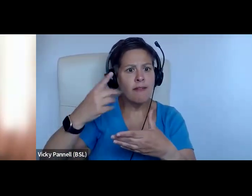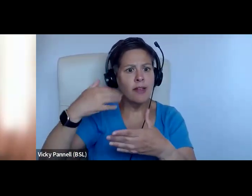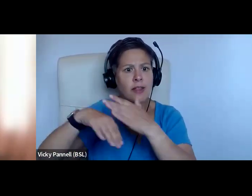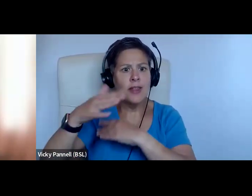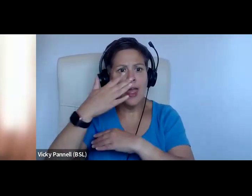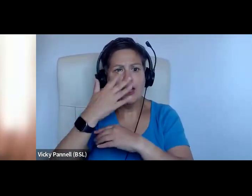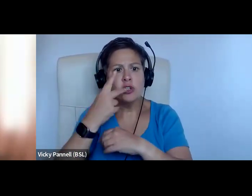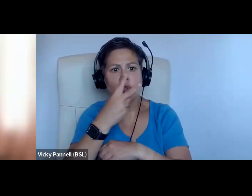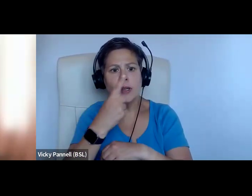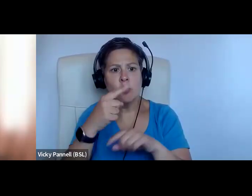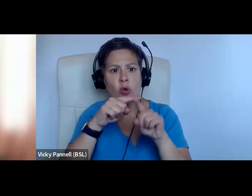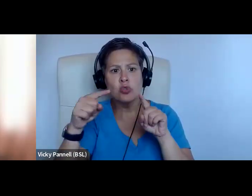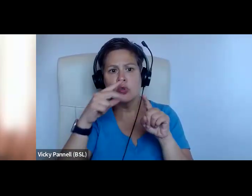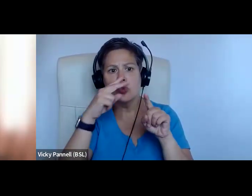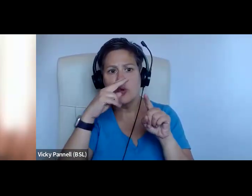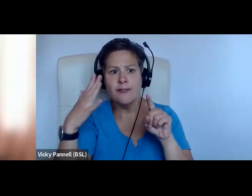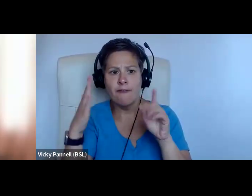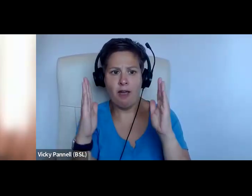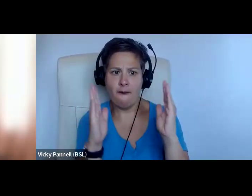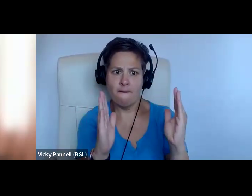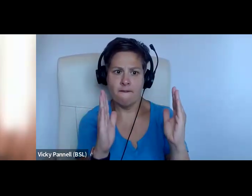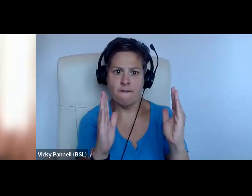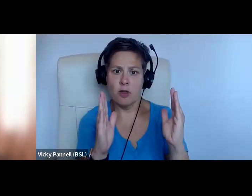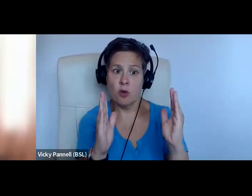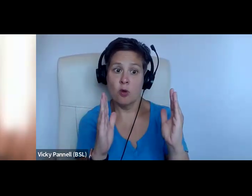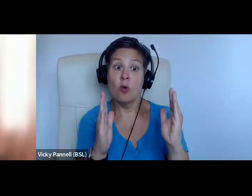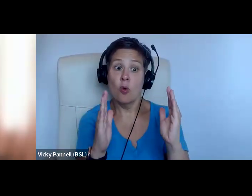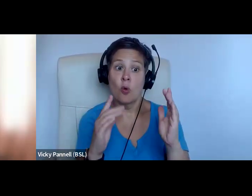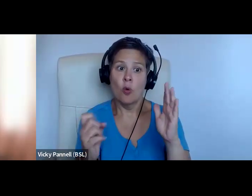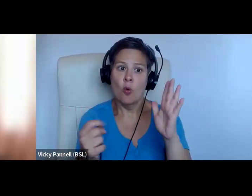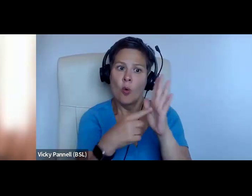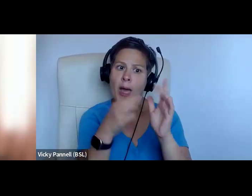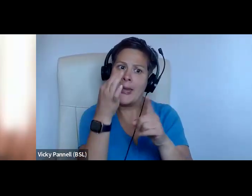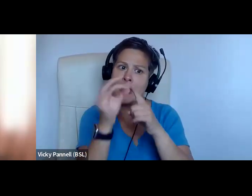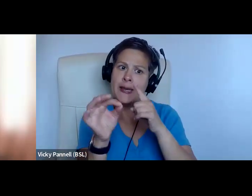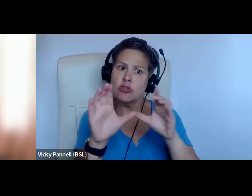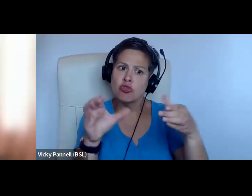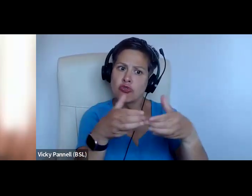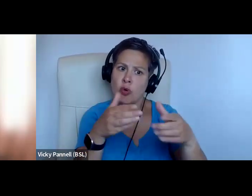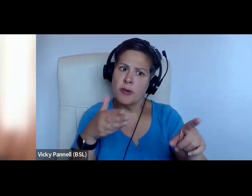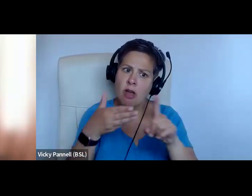Higher education providers are monitored by the OFS in a number of quality metrics.